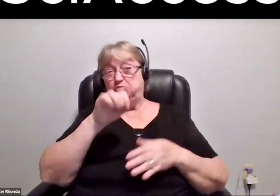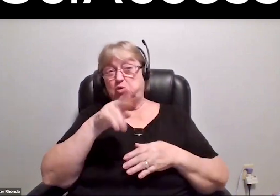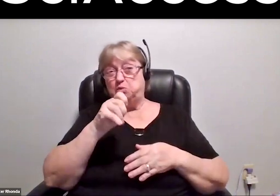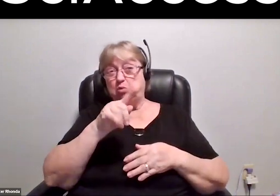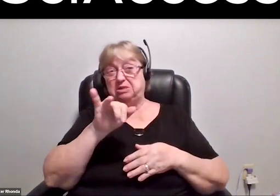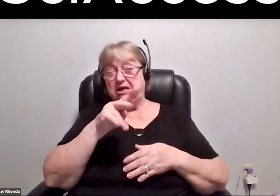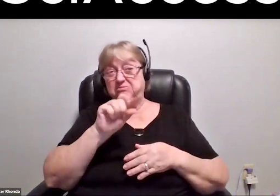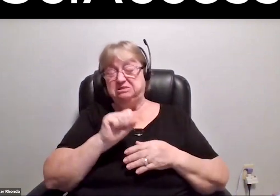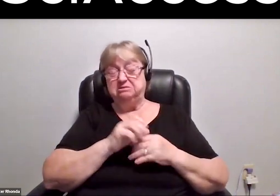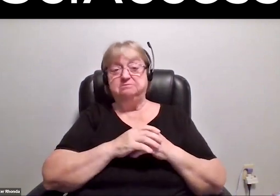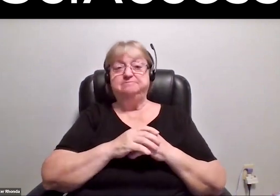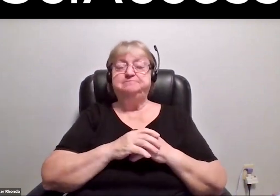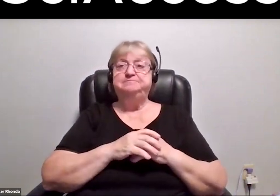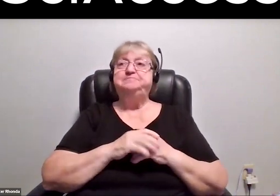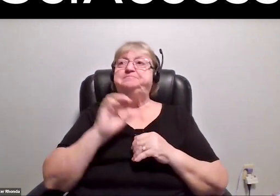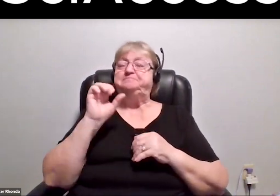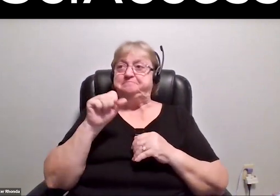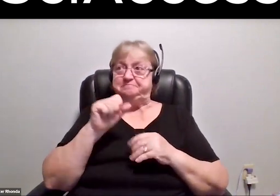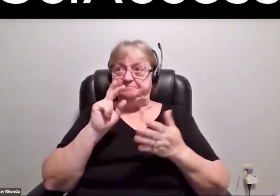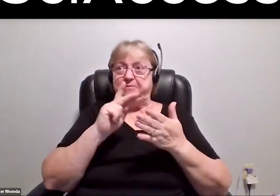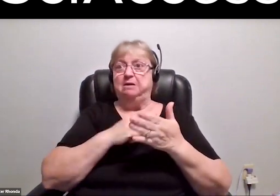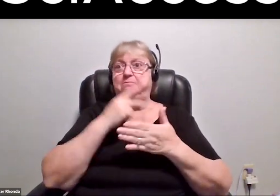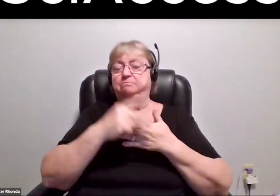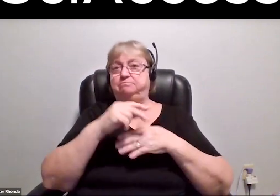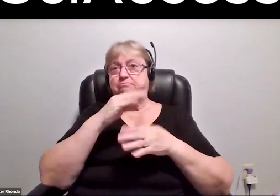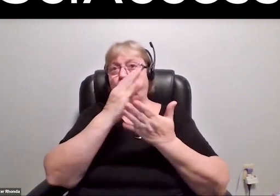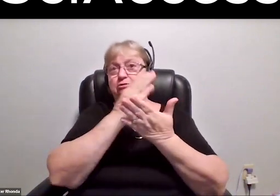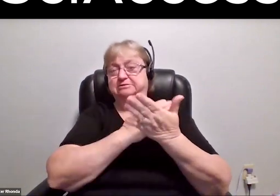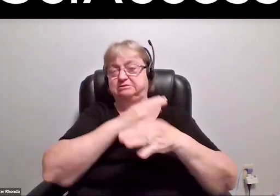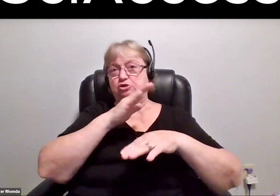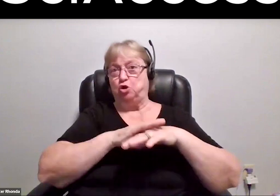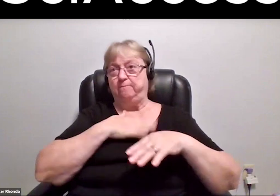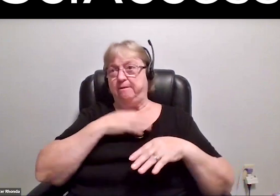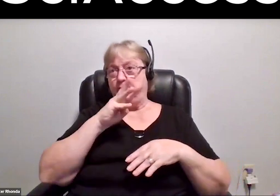Yes, so the projects are listed on my website,